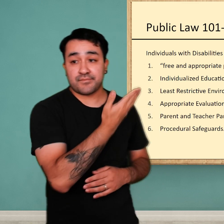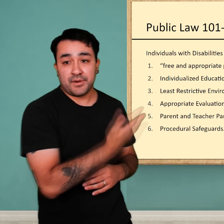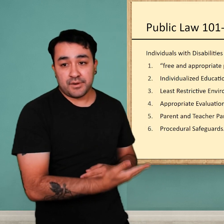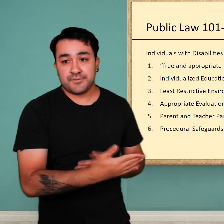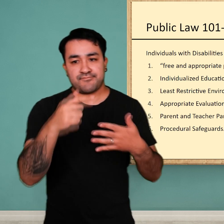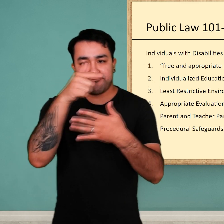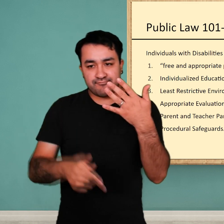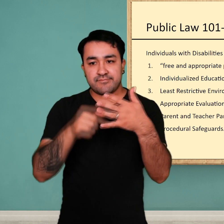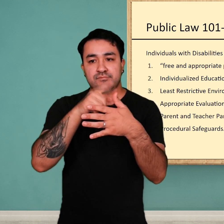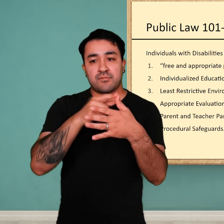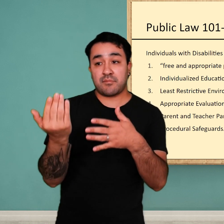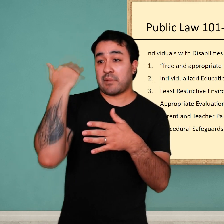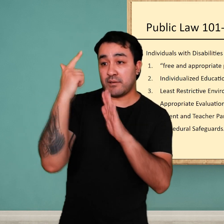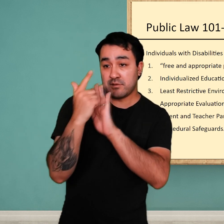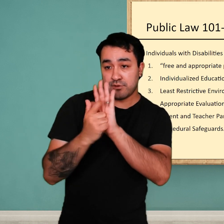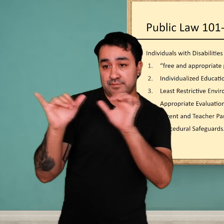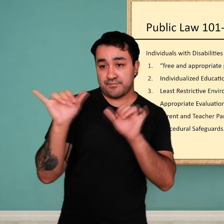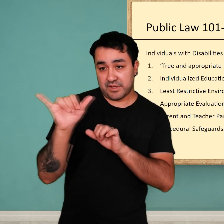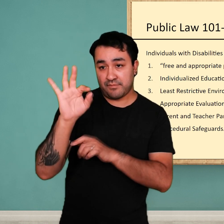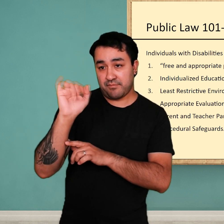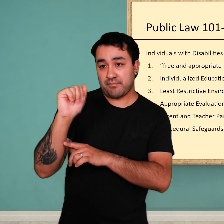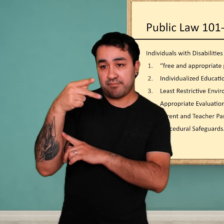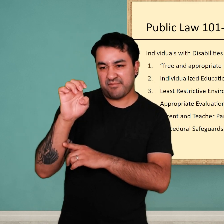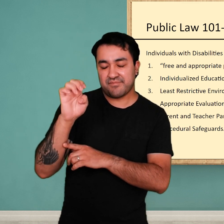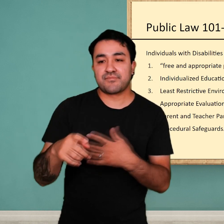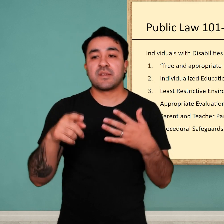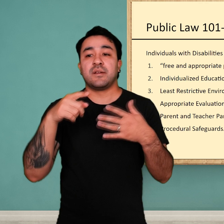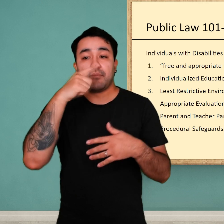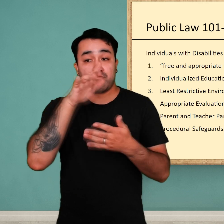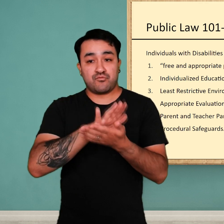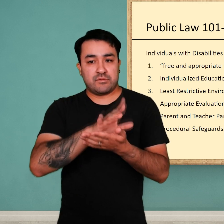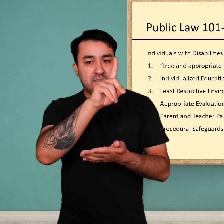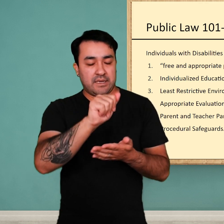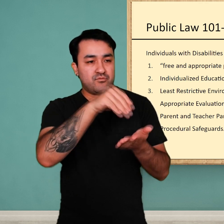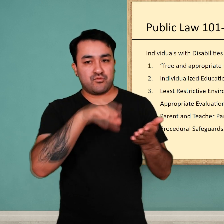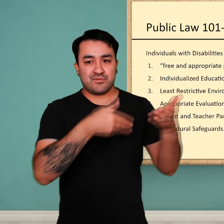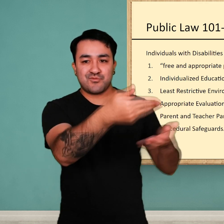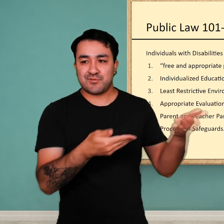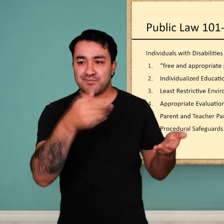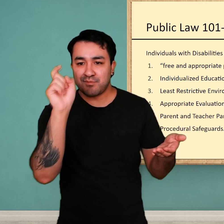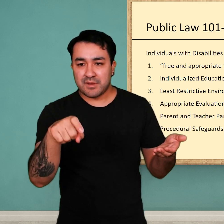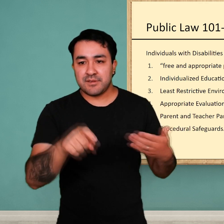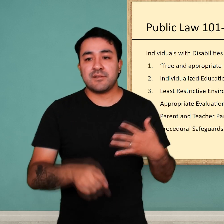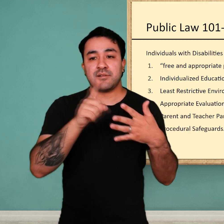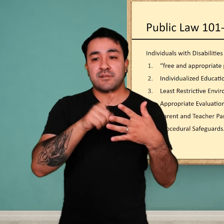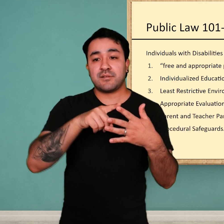(1) a “free and appropriate public education,” (2) an Individualized Education Program,